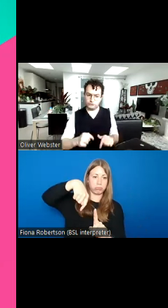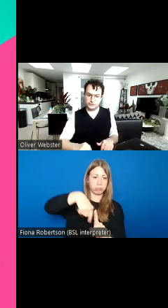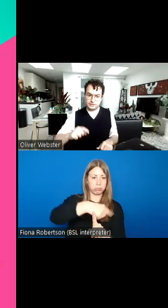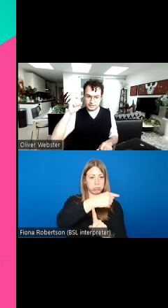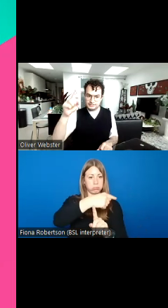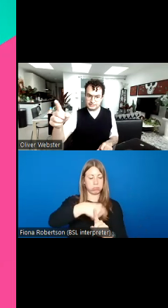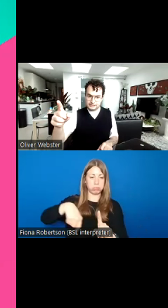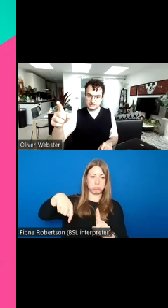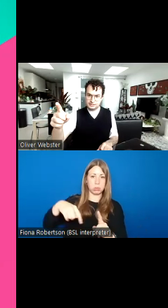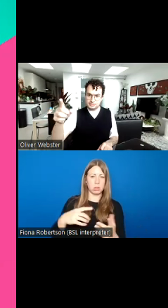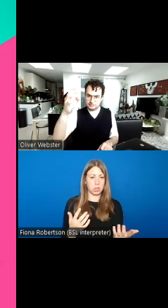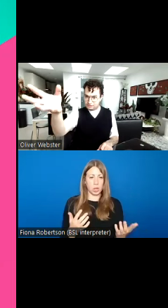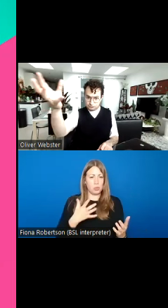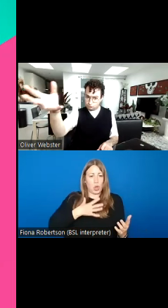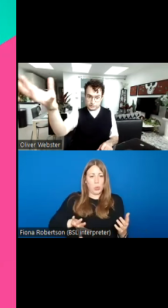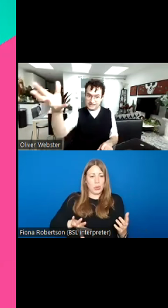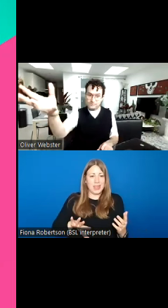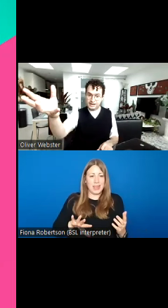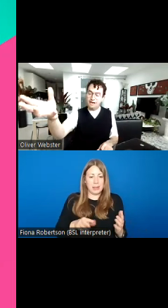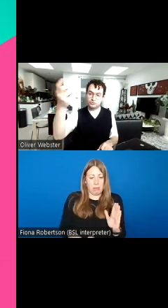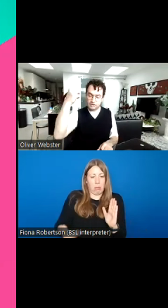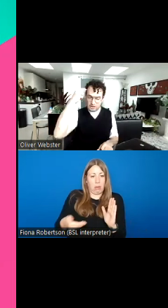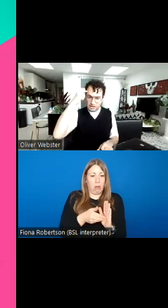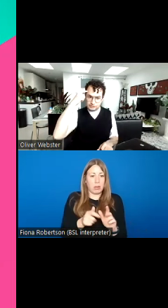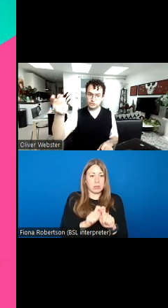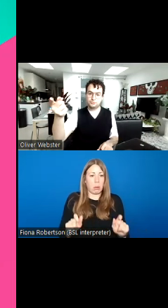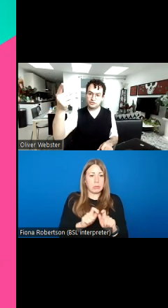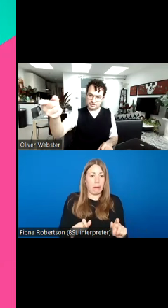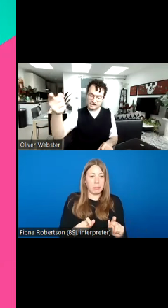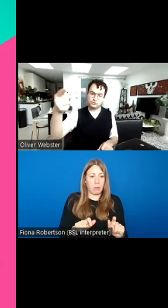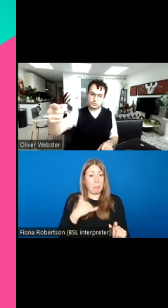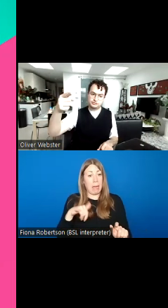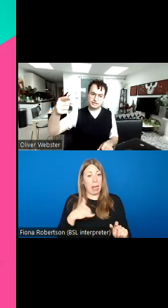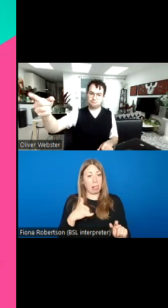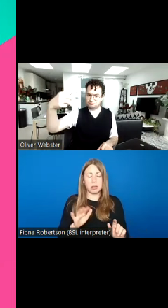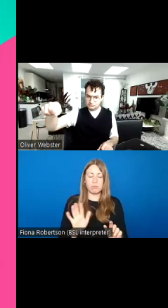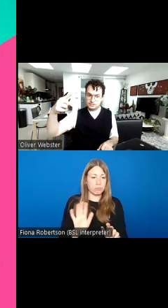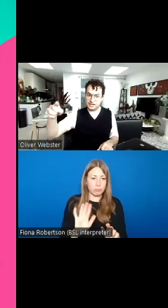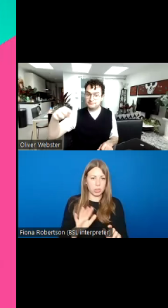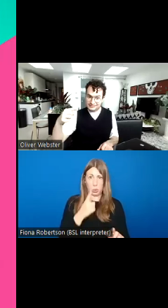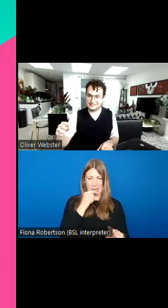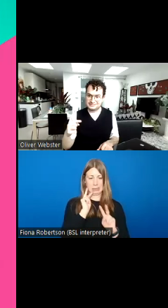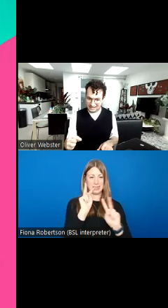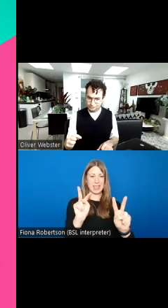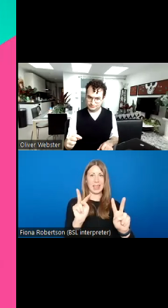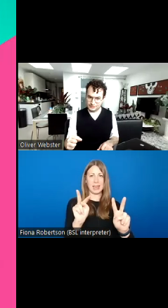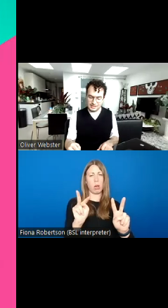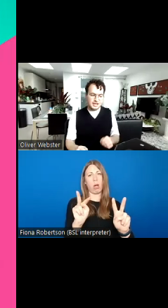Your viewer can see what is happening and will assume that that is producing the expected sound.